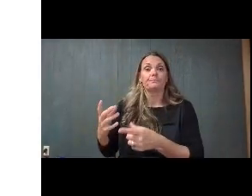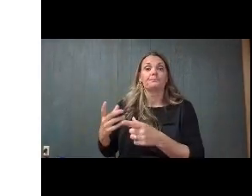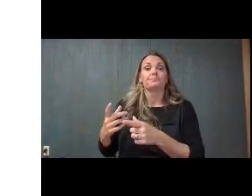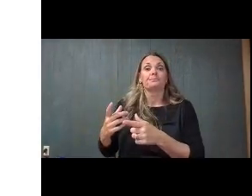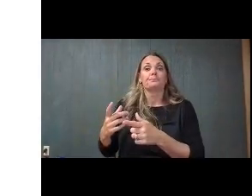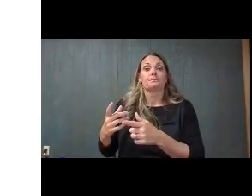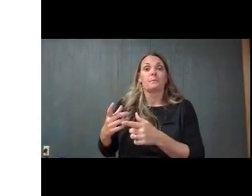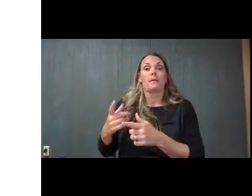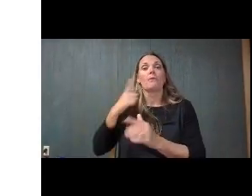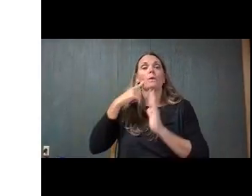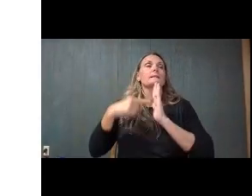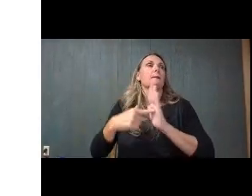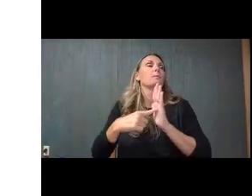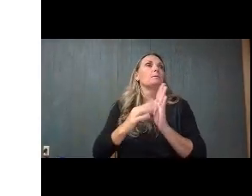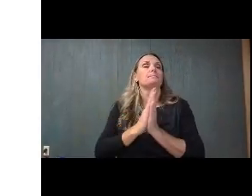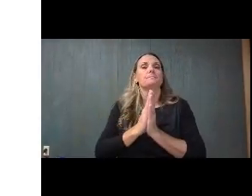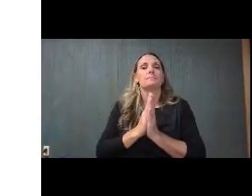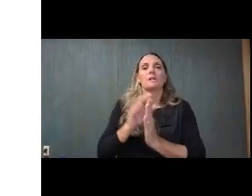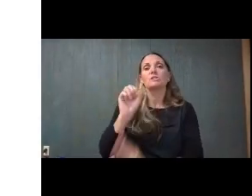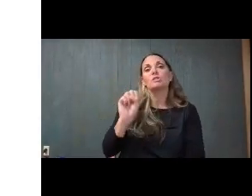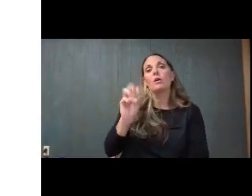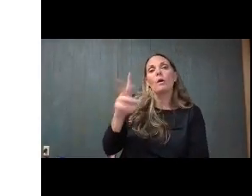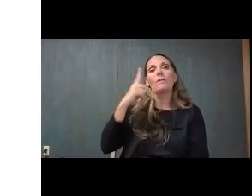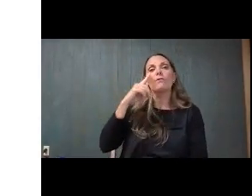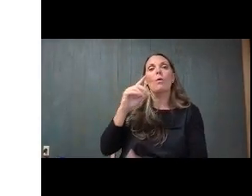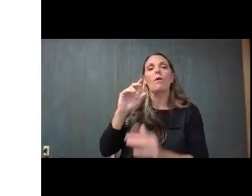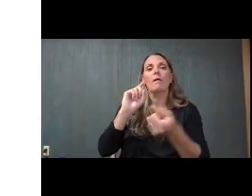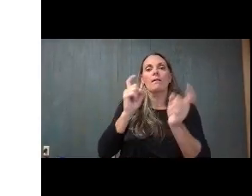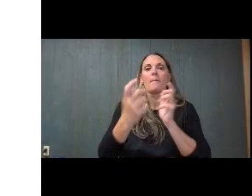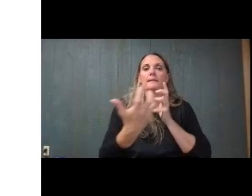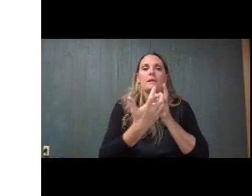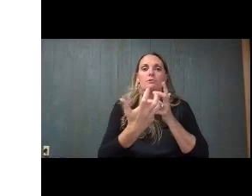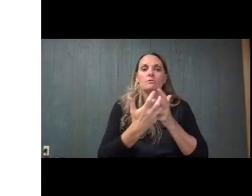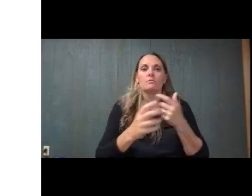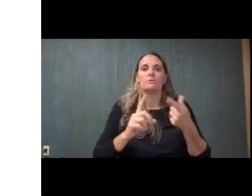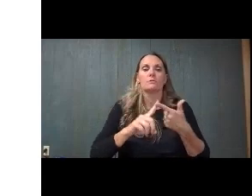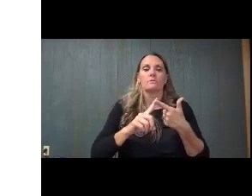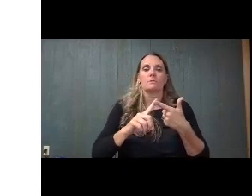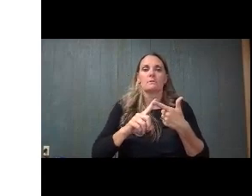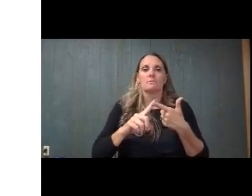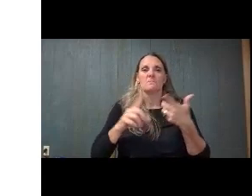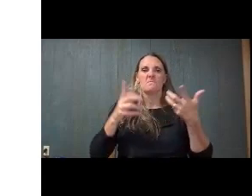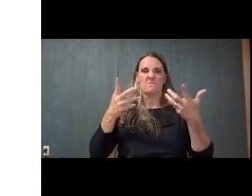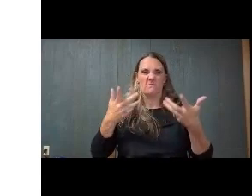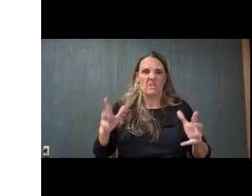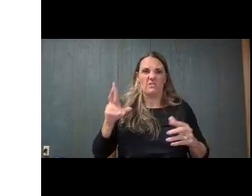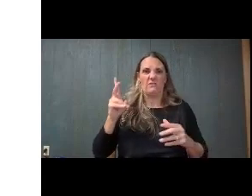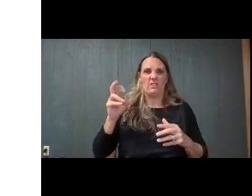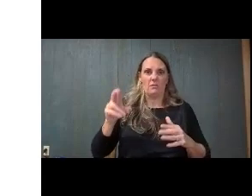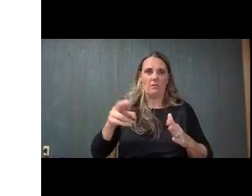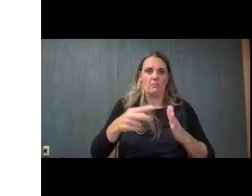for example, software for accommodations, completion of VR required documentation